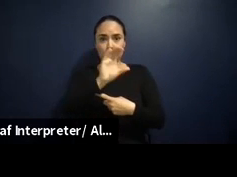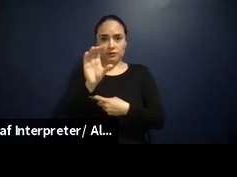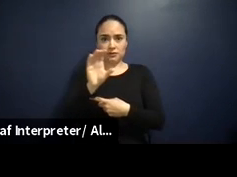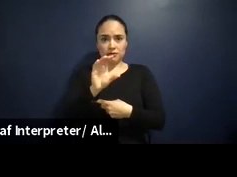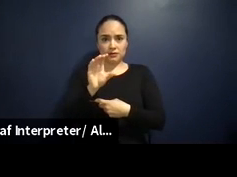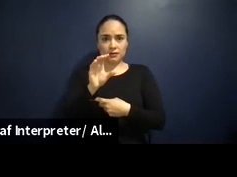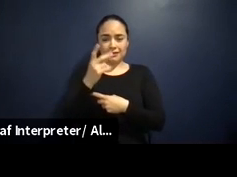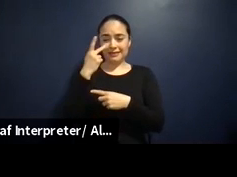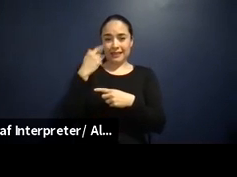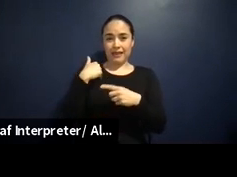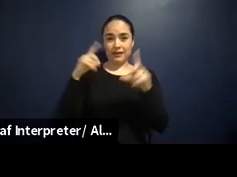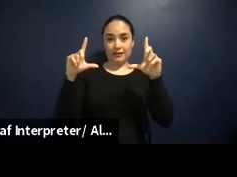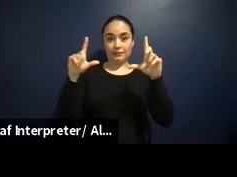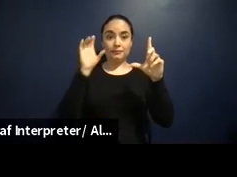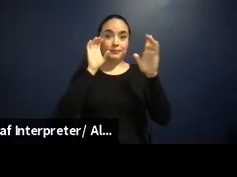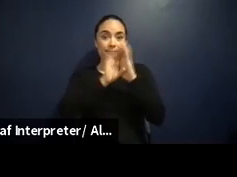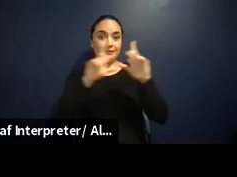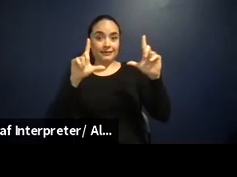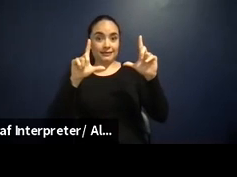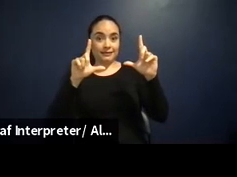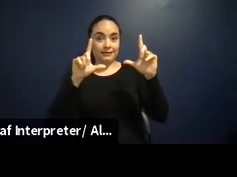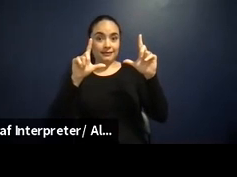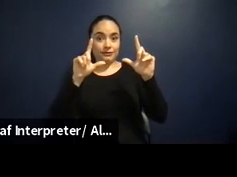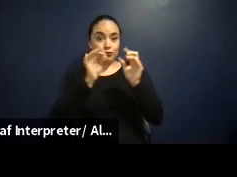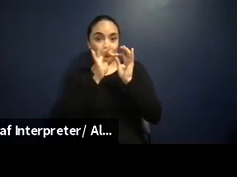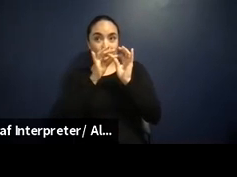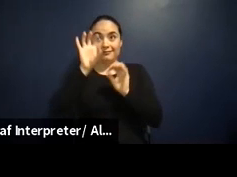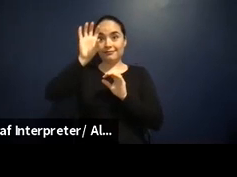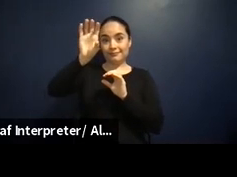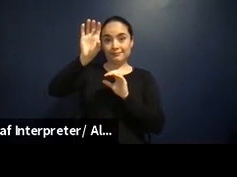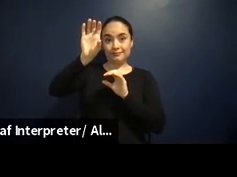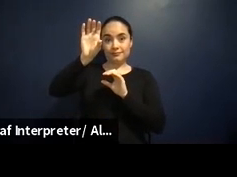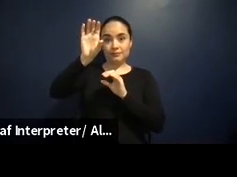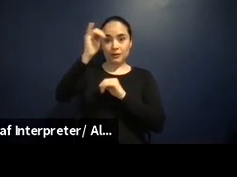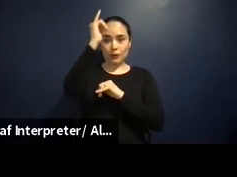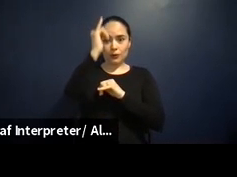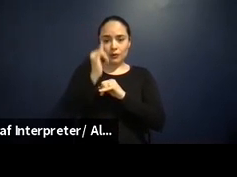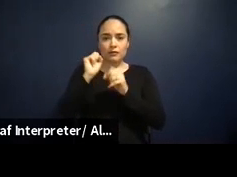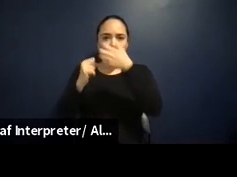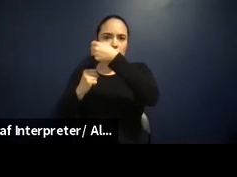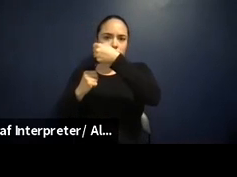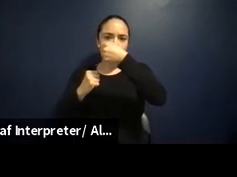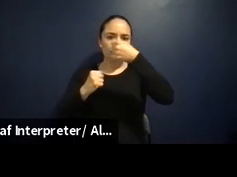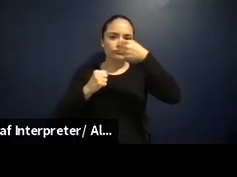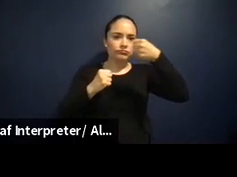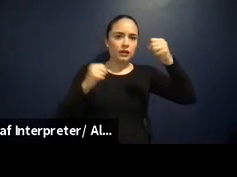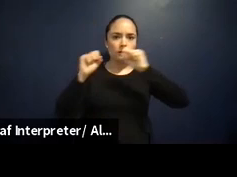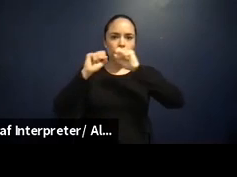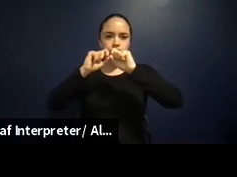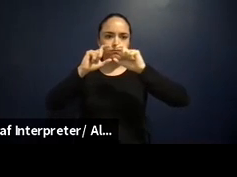able to move that around to be able to adjust the video size. And for anybody else, there will